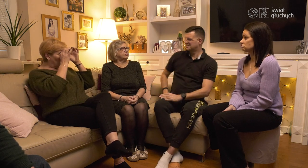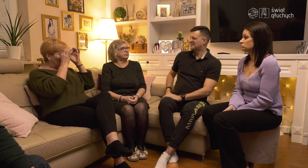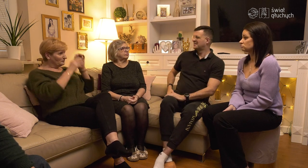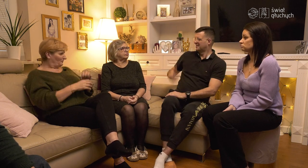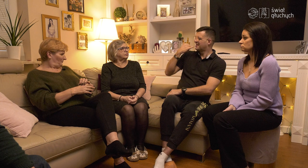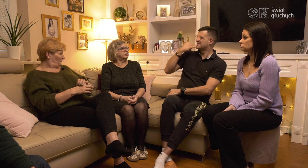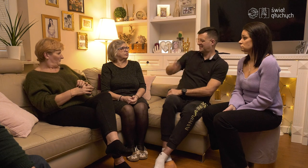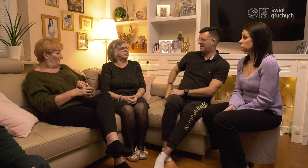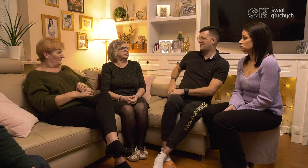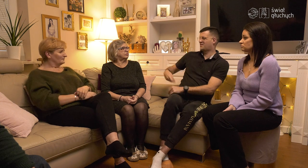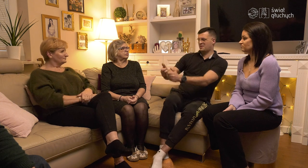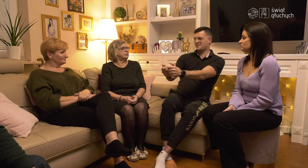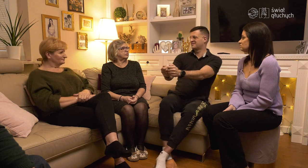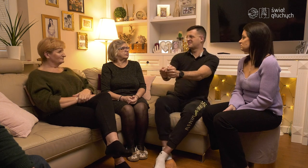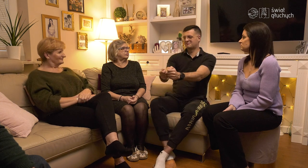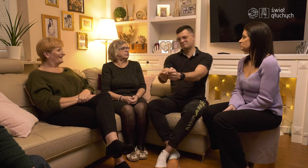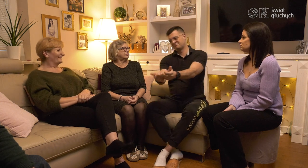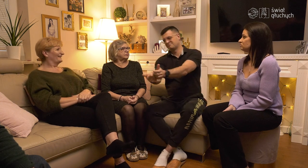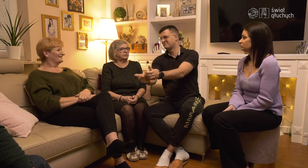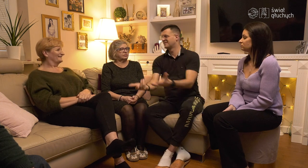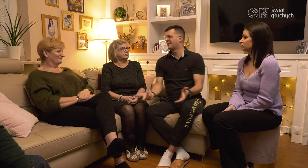Now we pull out the phone, write,